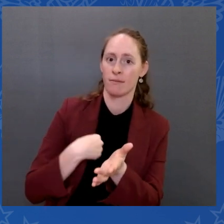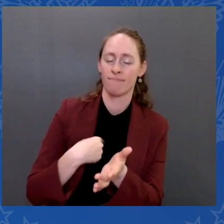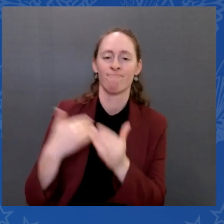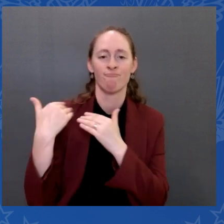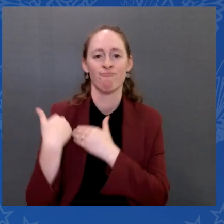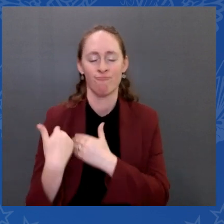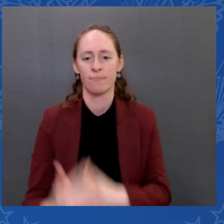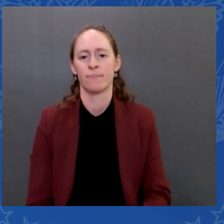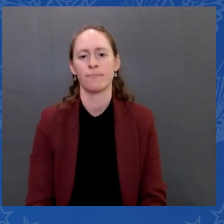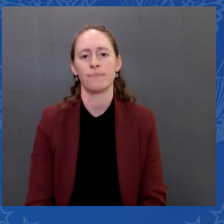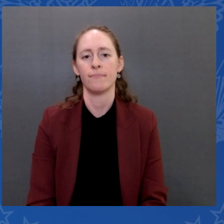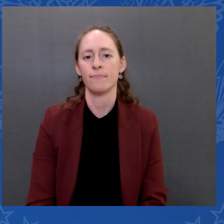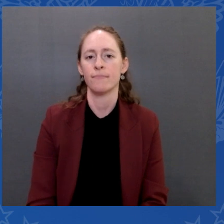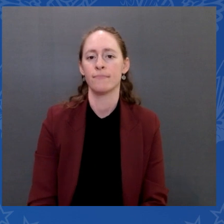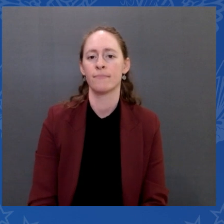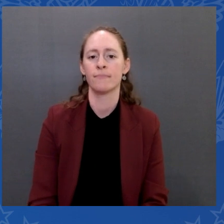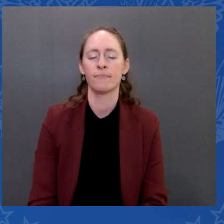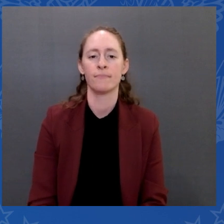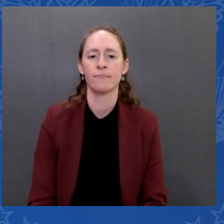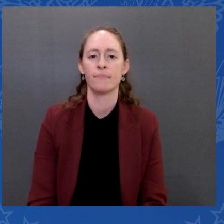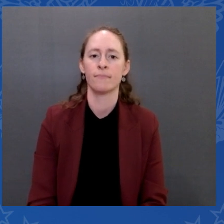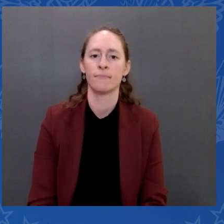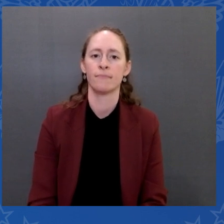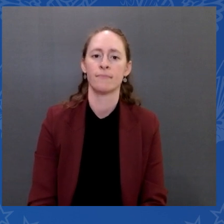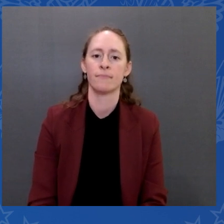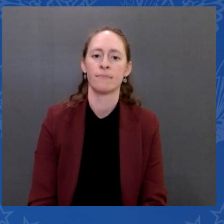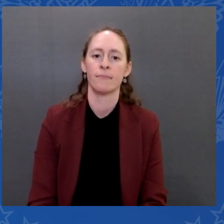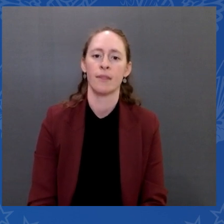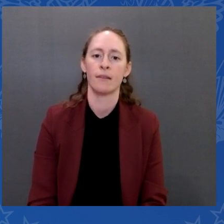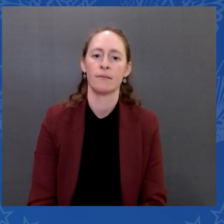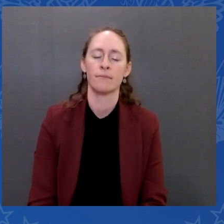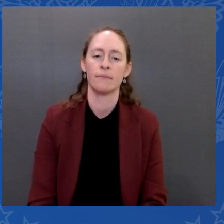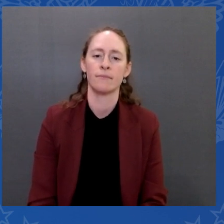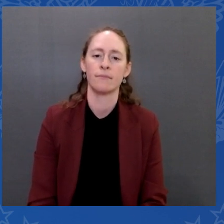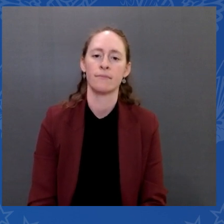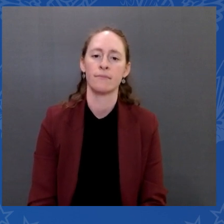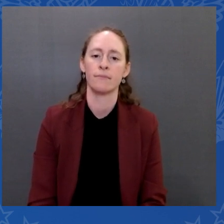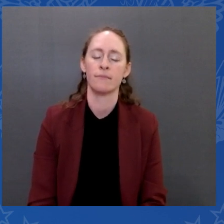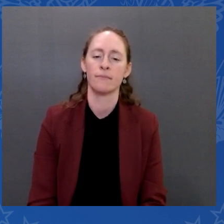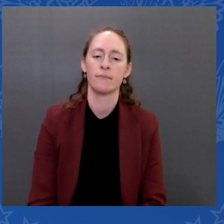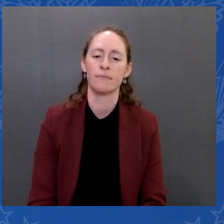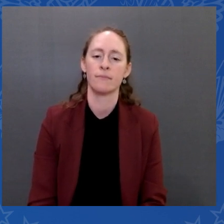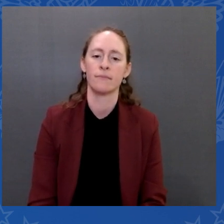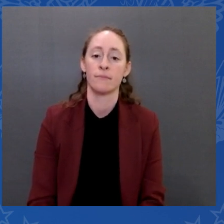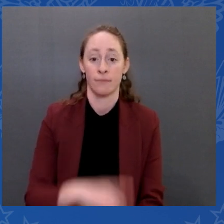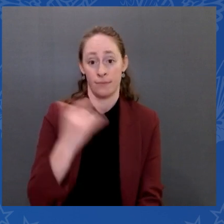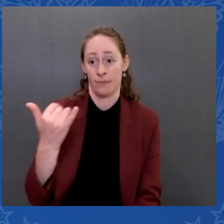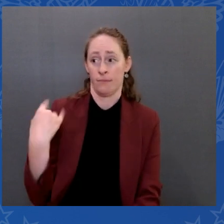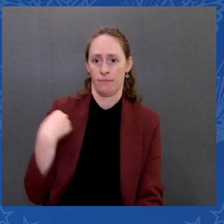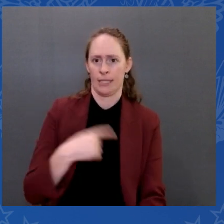and for the medical technology at large to get lifesaving and innovative medical technology